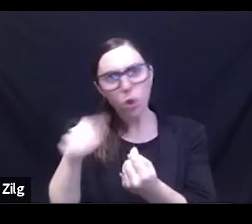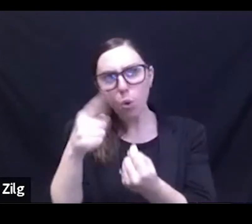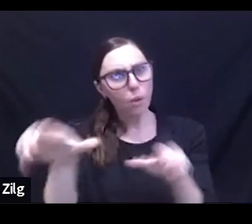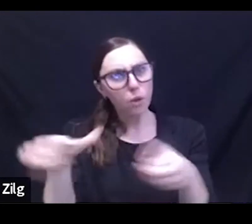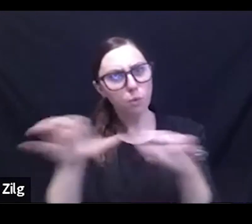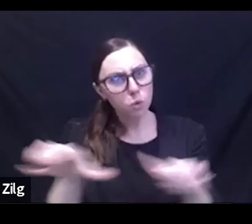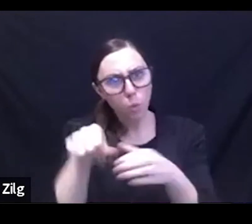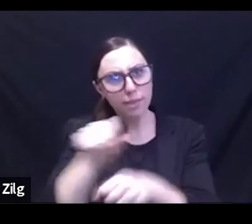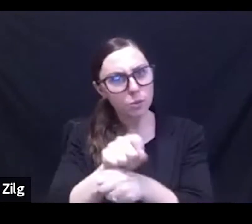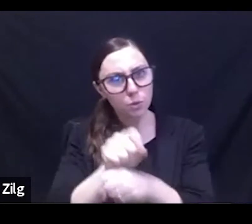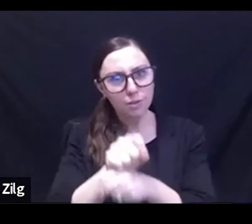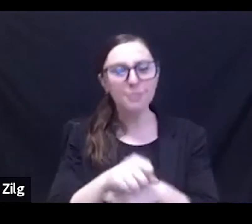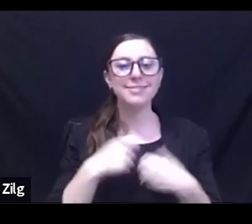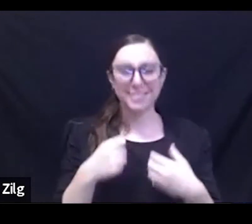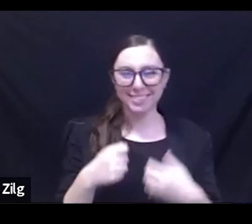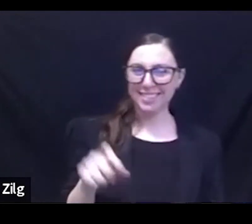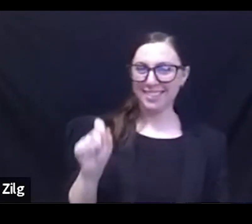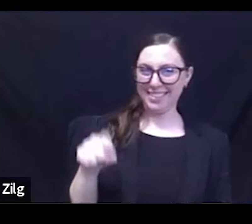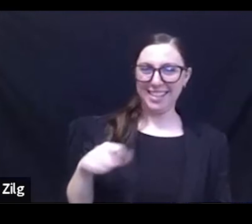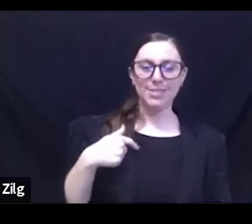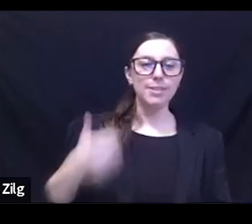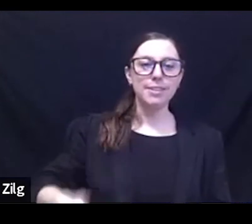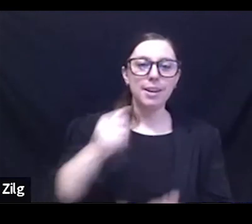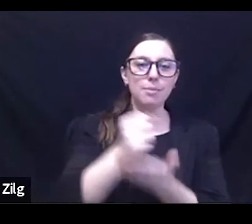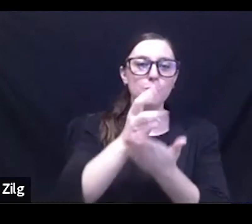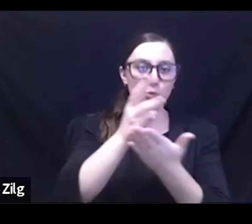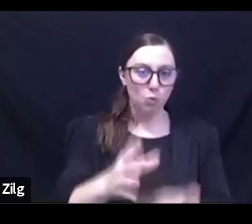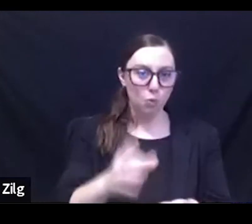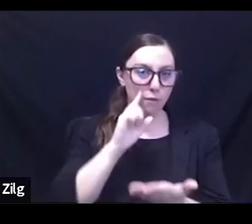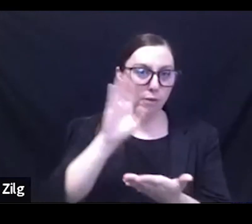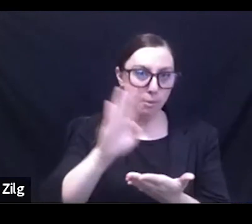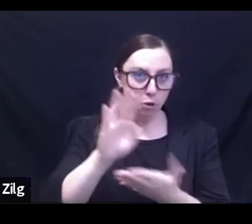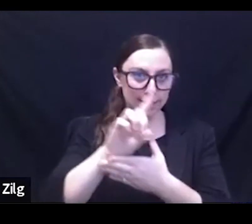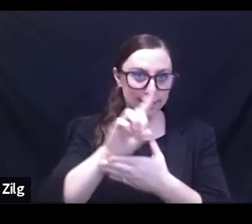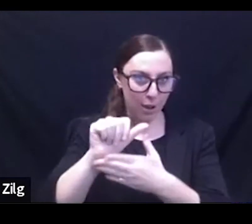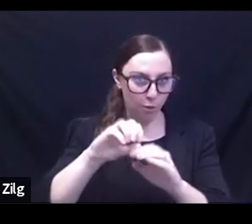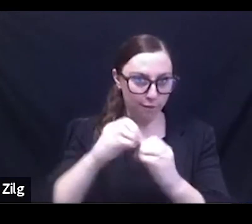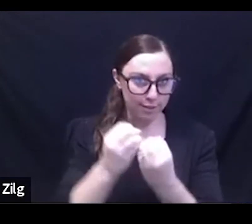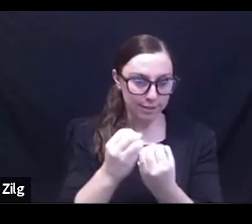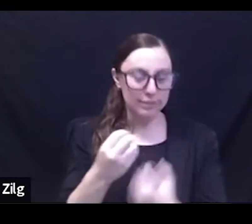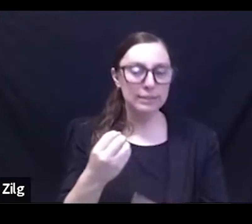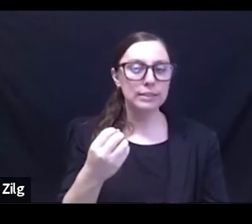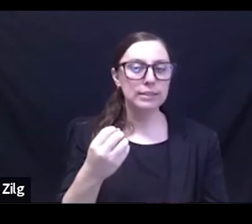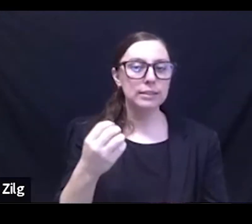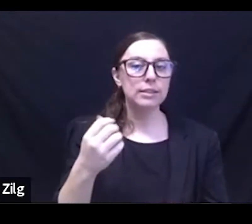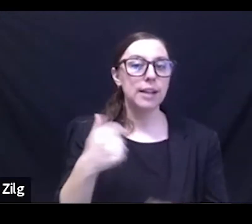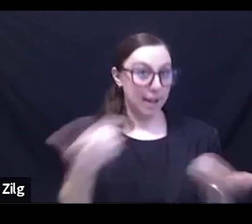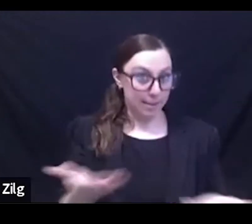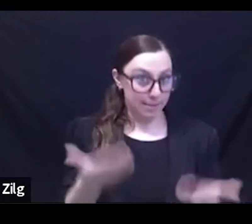it. Katherine: I'm a social worker at the Brooklyn District Attorney's office,